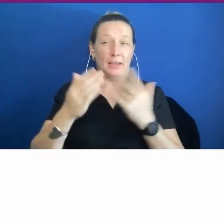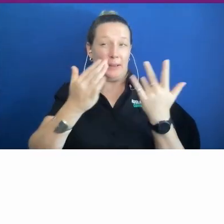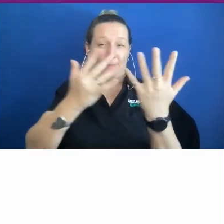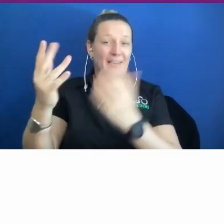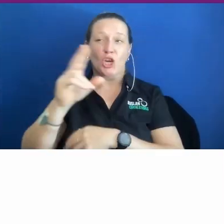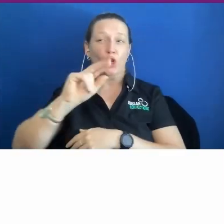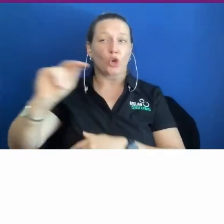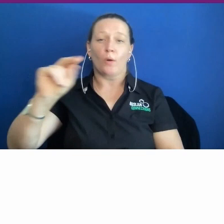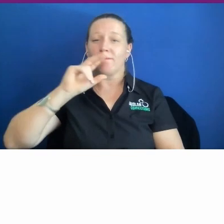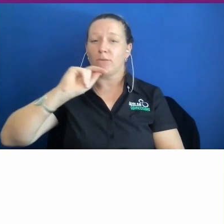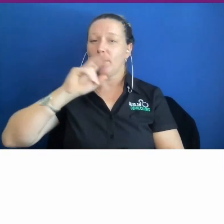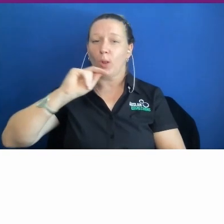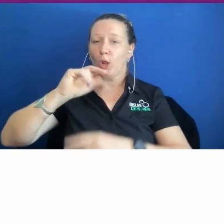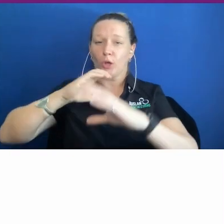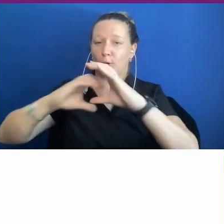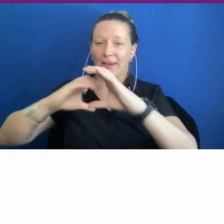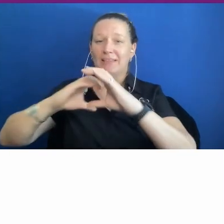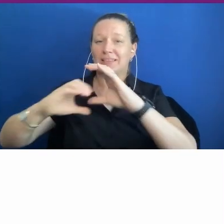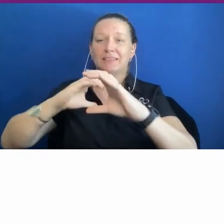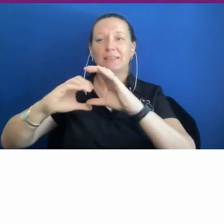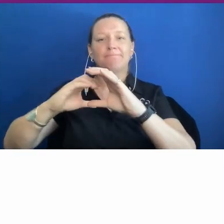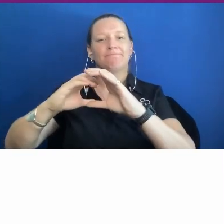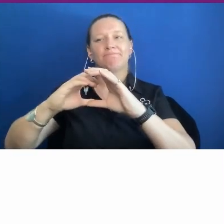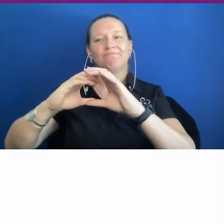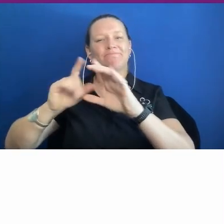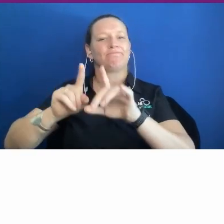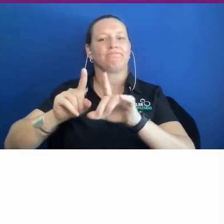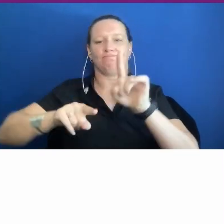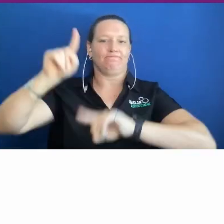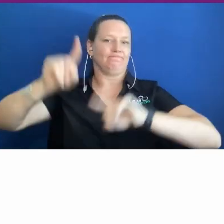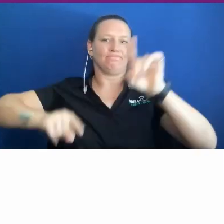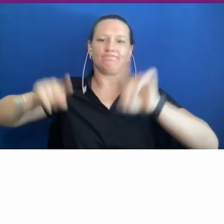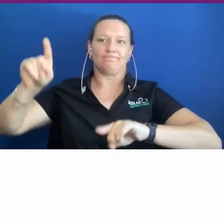case. Each syndrome is unique and that's why we look at each of these conditions individually